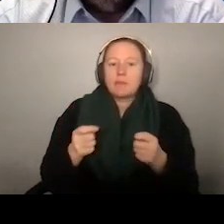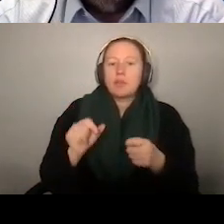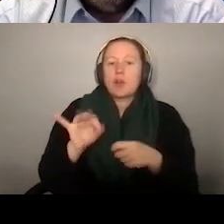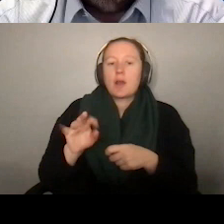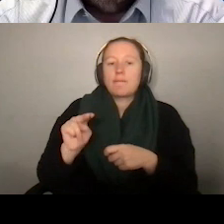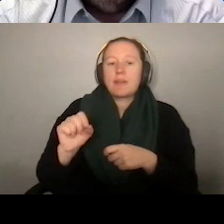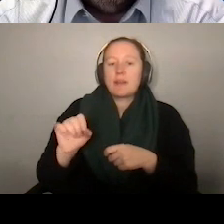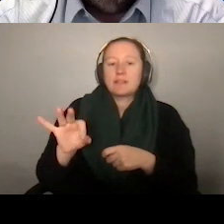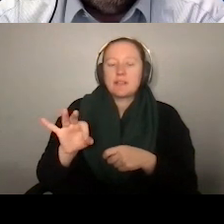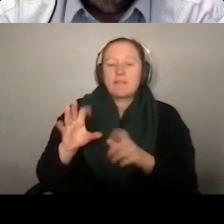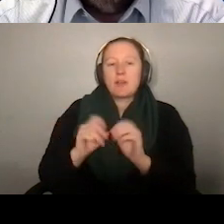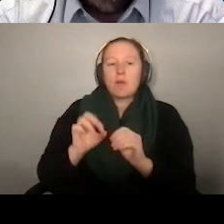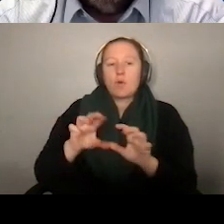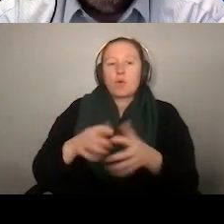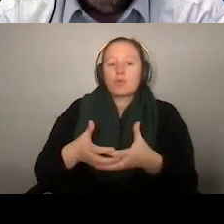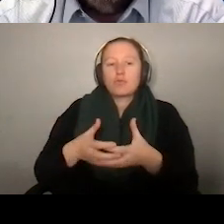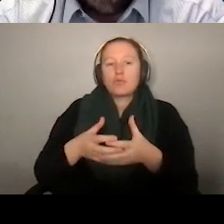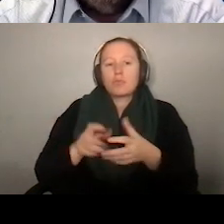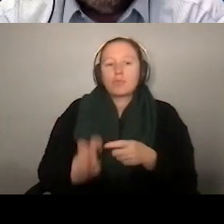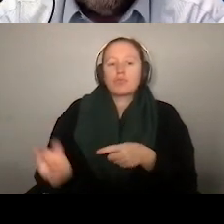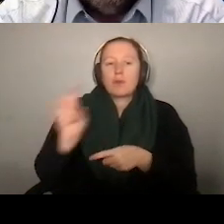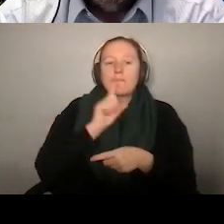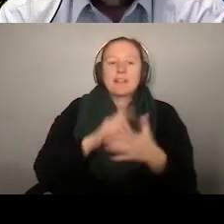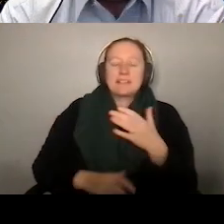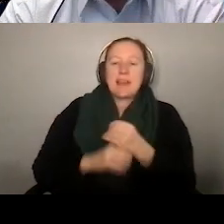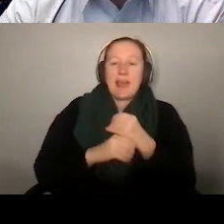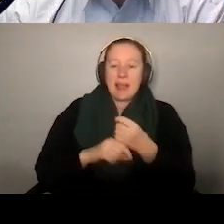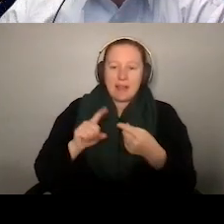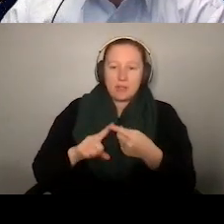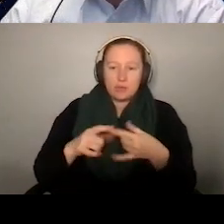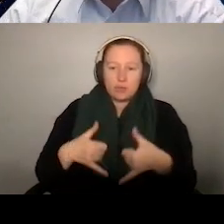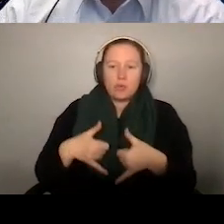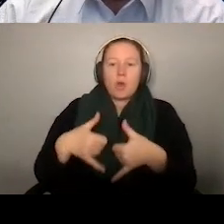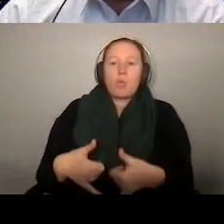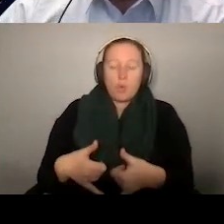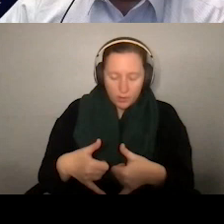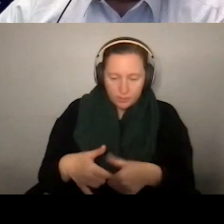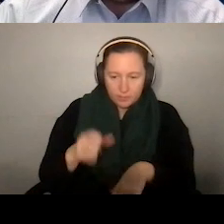group travel award grant condition is added to the award. Be mindful that the notice of award